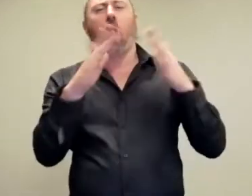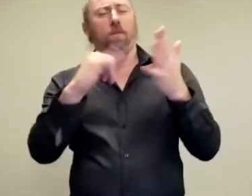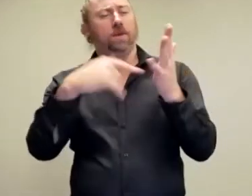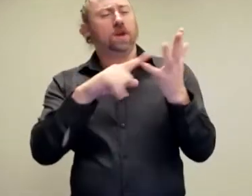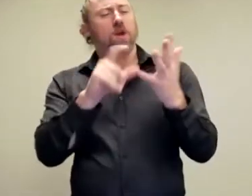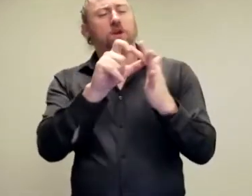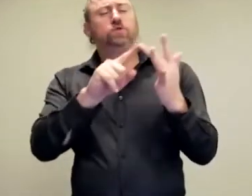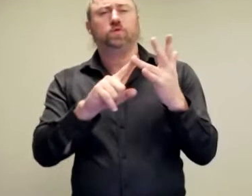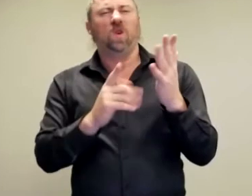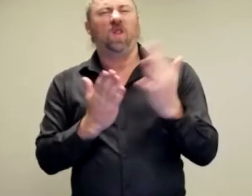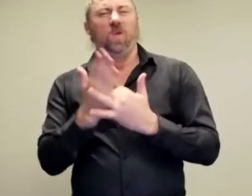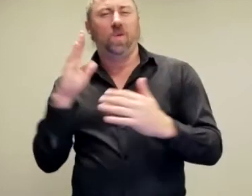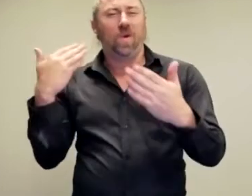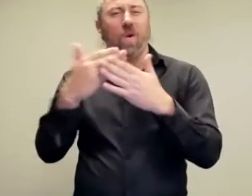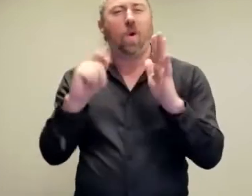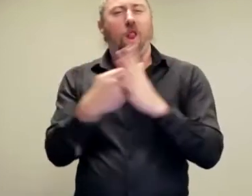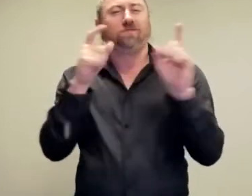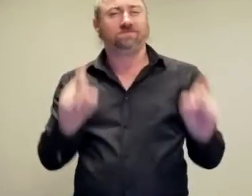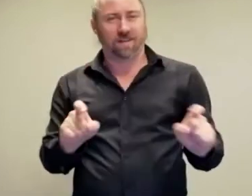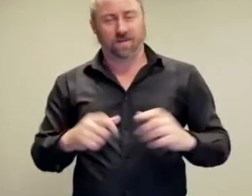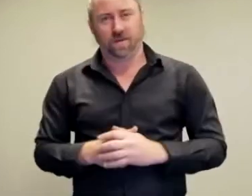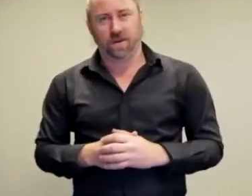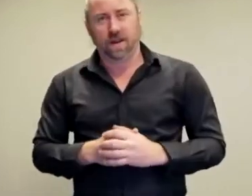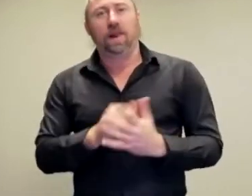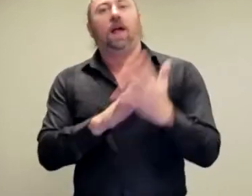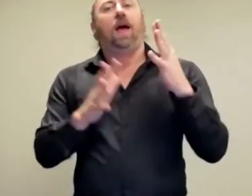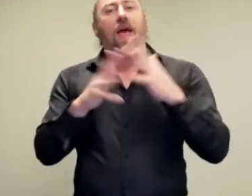during lockdown relate to my past works.